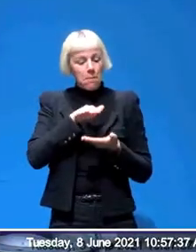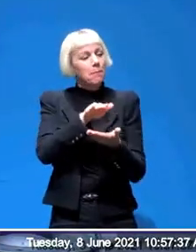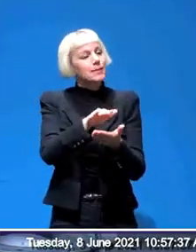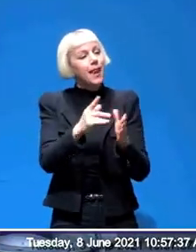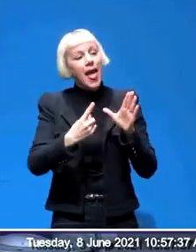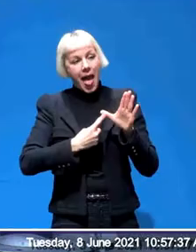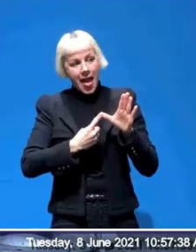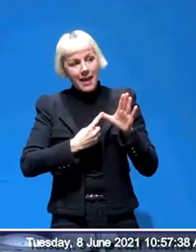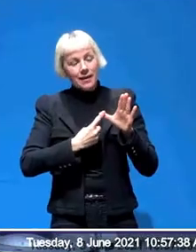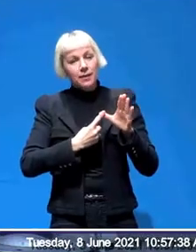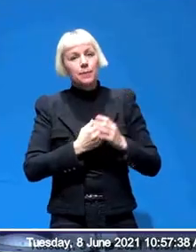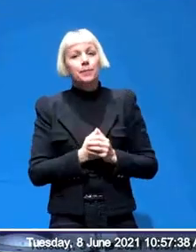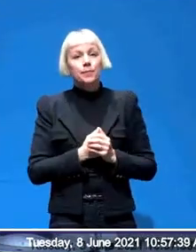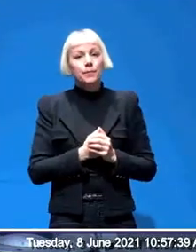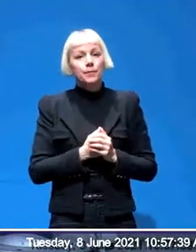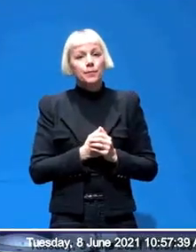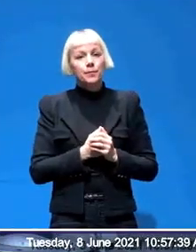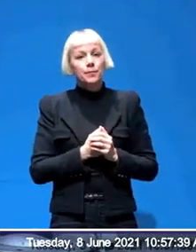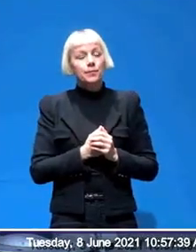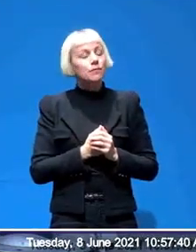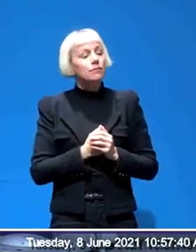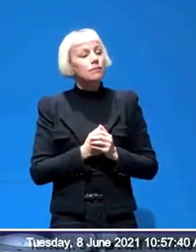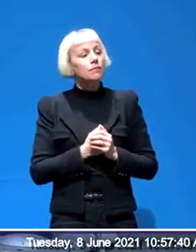I don't need to take Ms Rogers to that document.